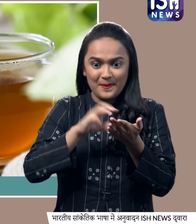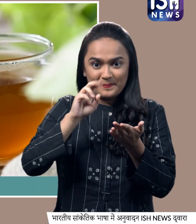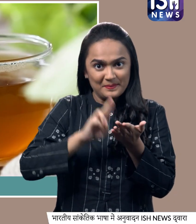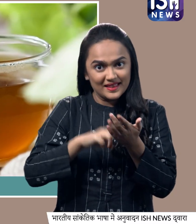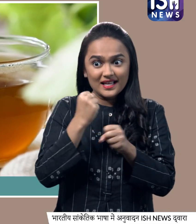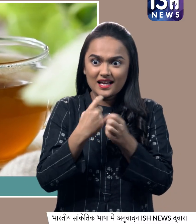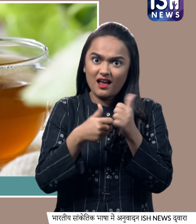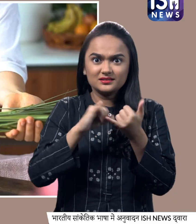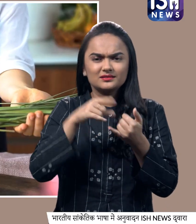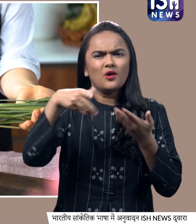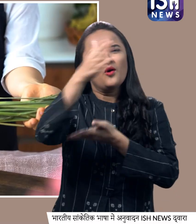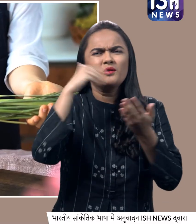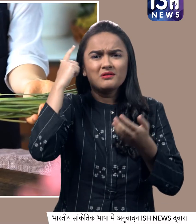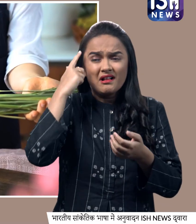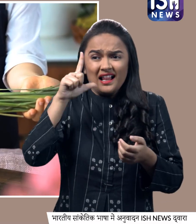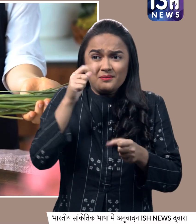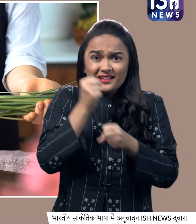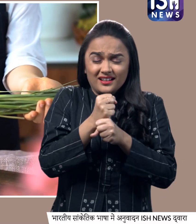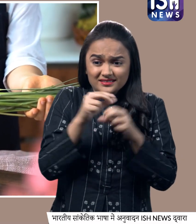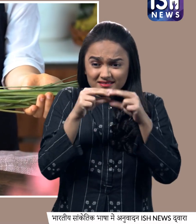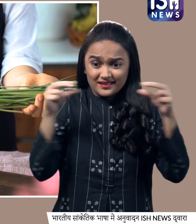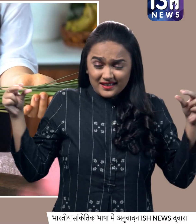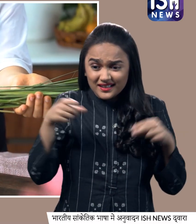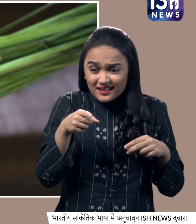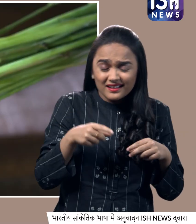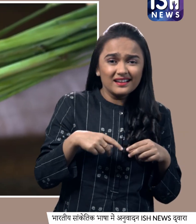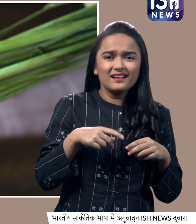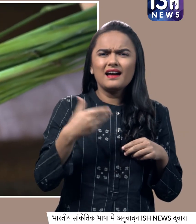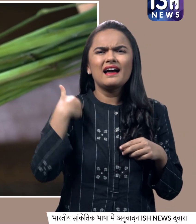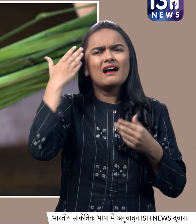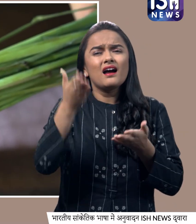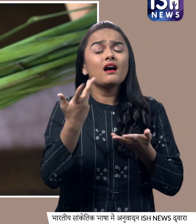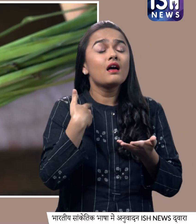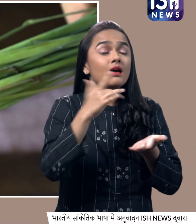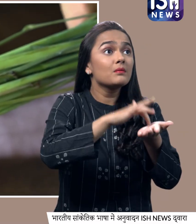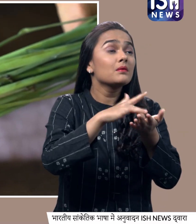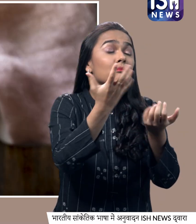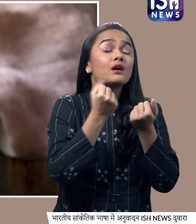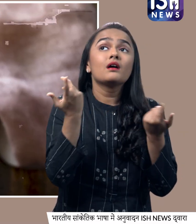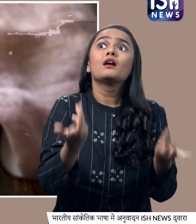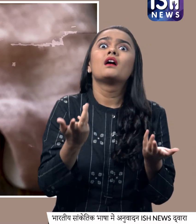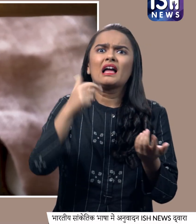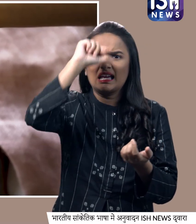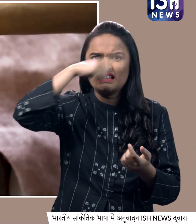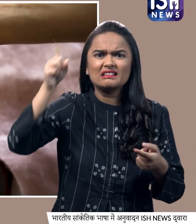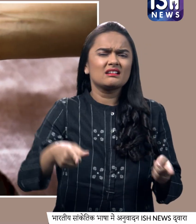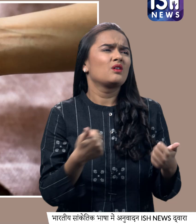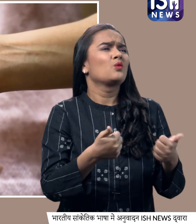I know the moment you hear lemongrass you'll think - "Oh! But where will we get it from? It's not even available in India"